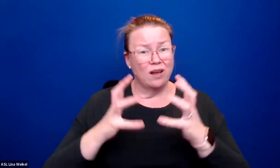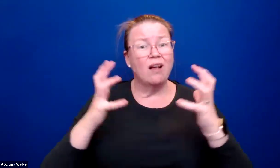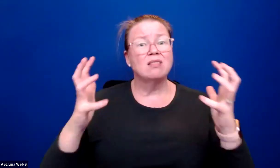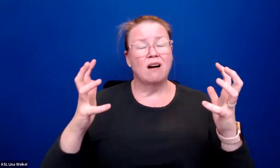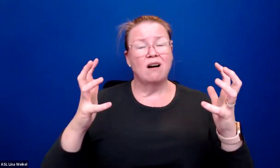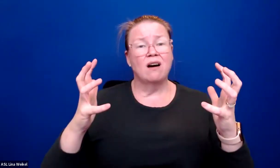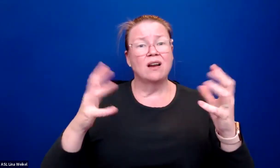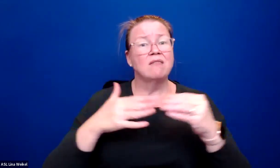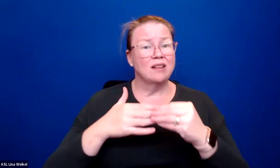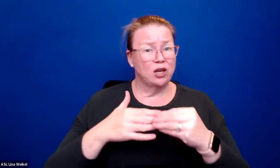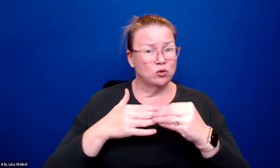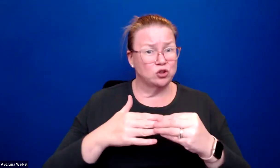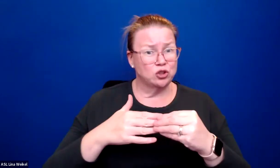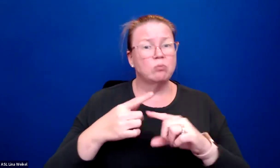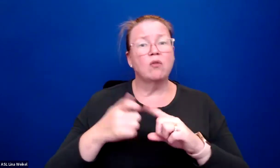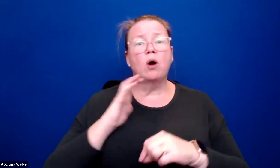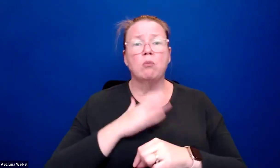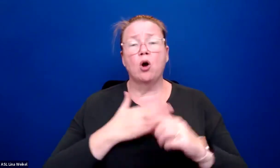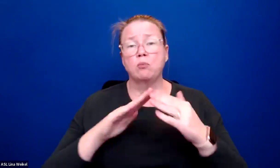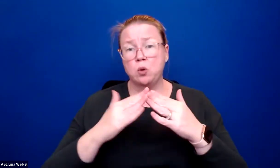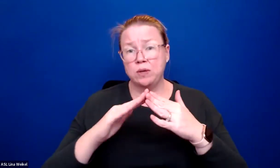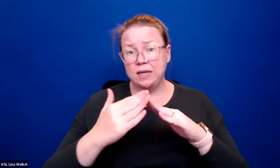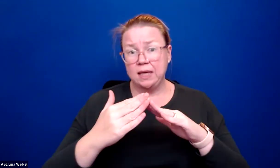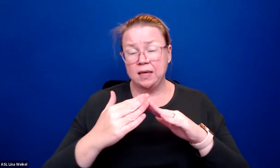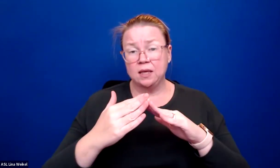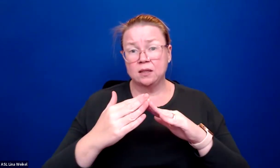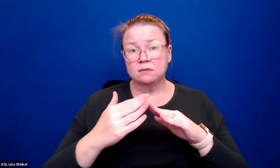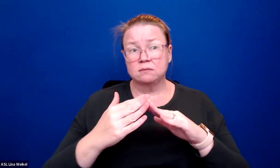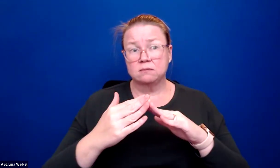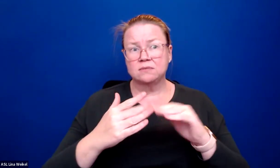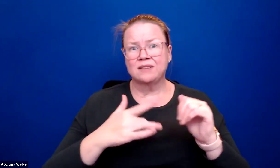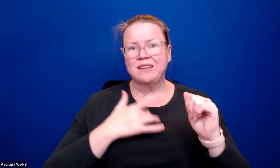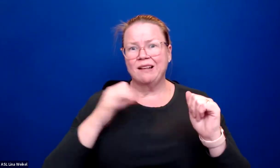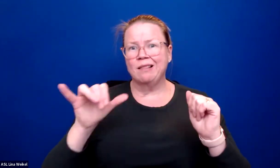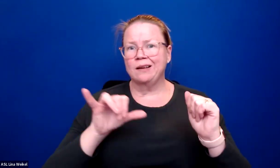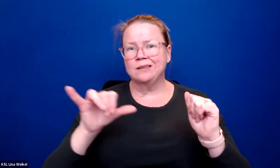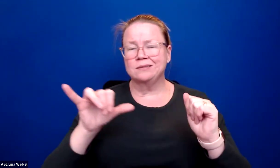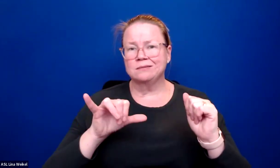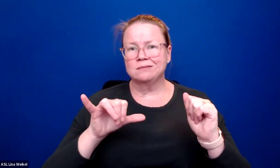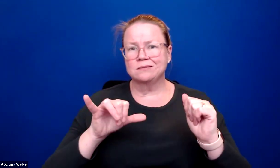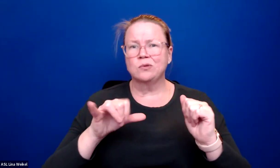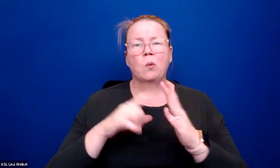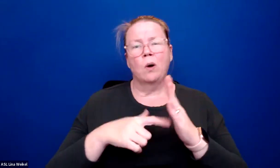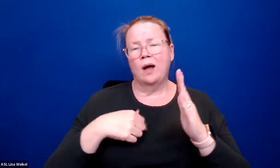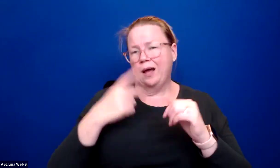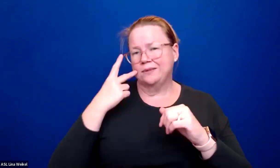Andy Padilla: leadership from our community. Andy Padilla: I'm just, I feel like. Andy Padilla: at least from what I've seen, aisle hasn't been